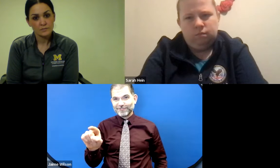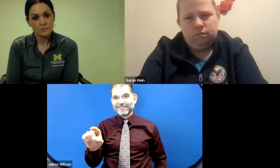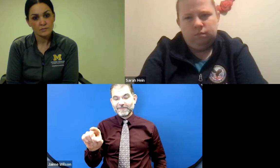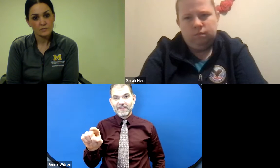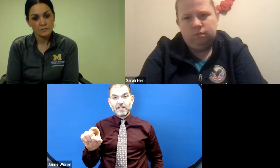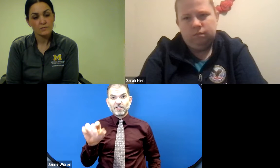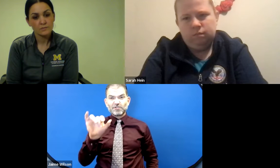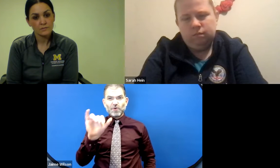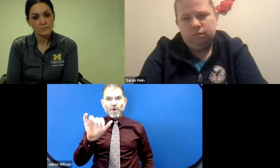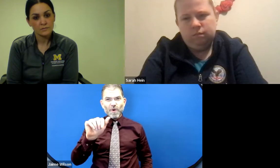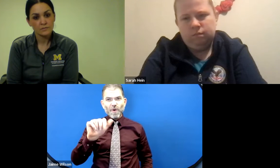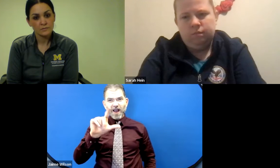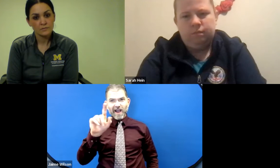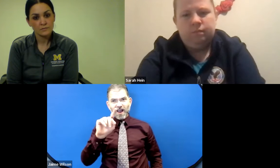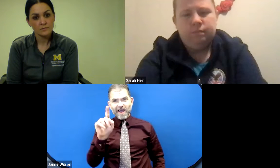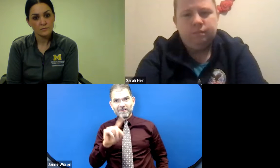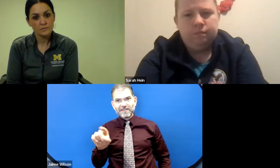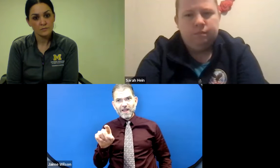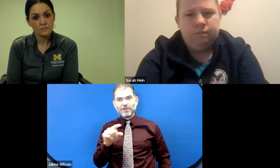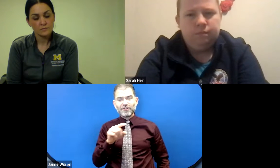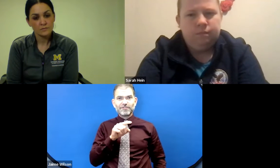ASL Interpreter: and that ASL Interpreter: is Al Z. The sign is like this.